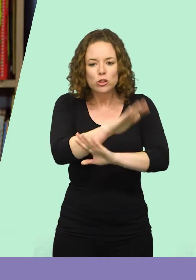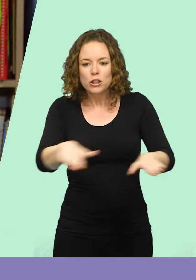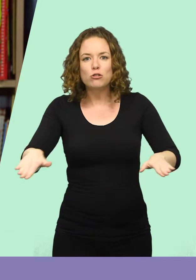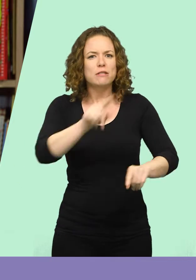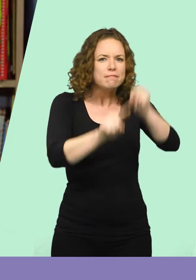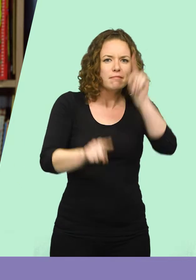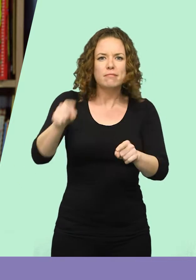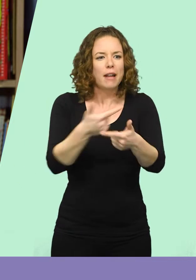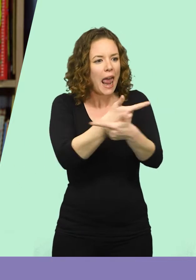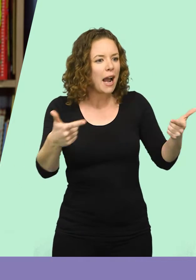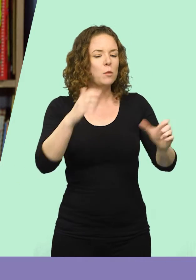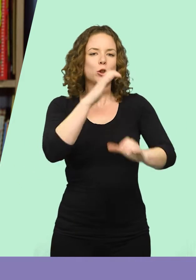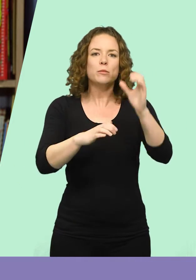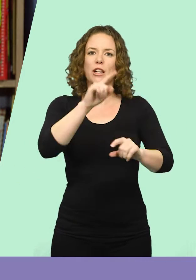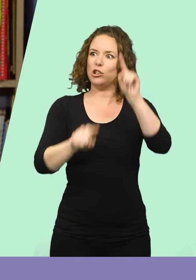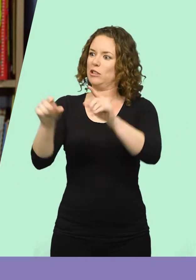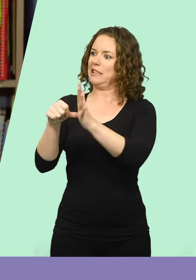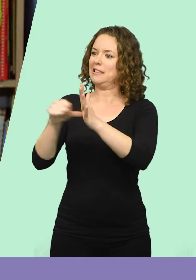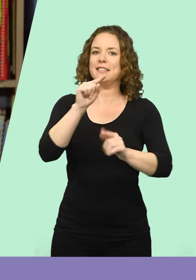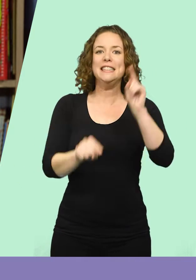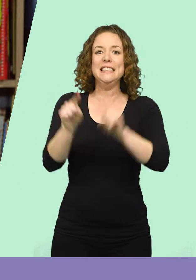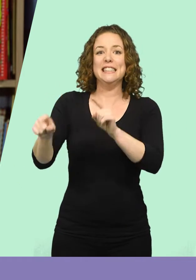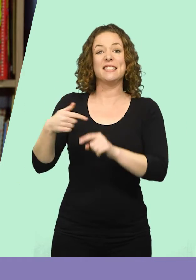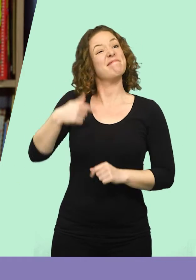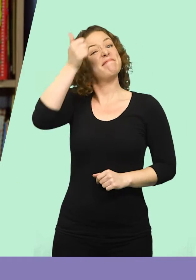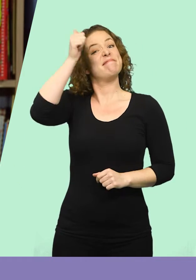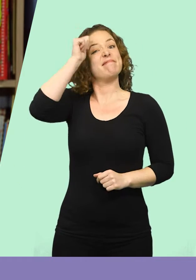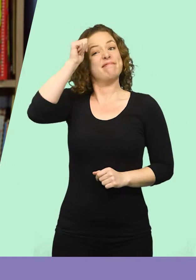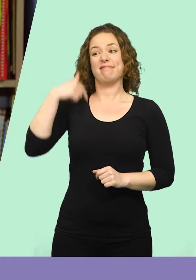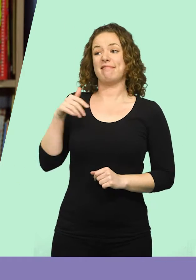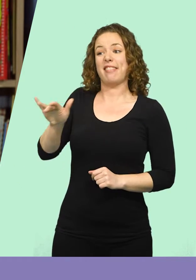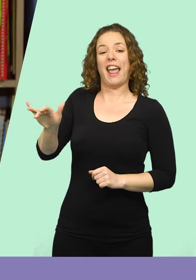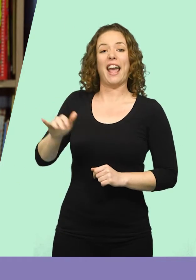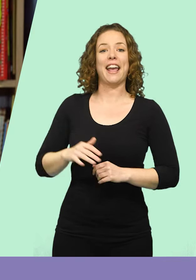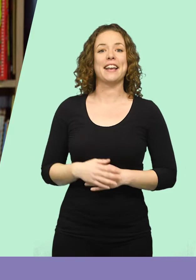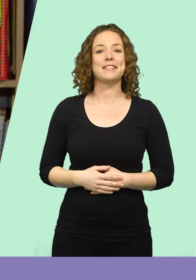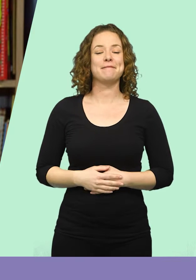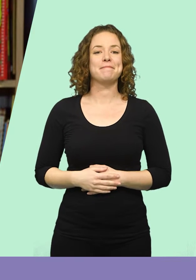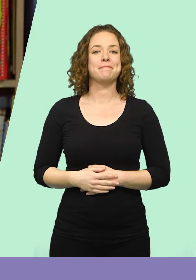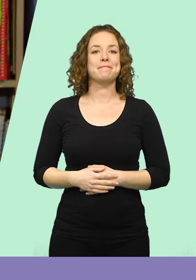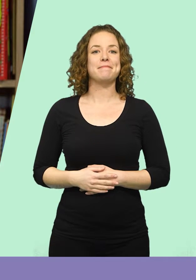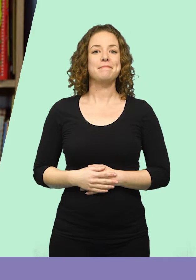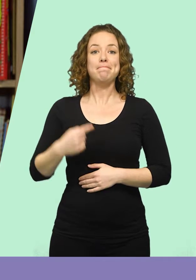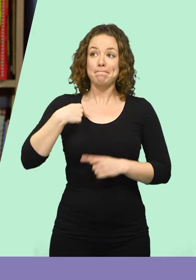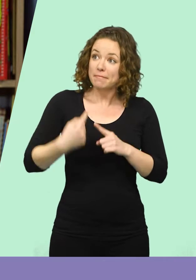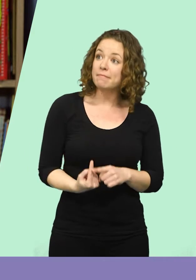beforehand, and I was working in a class with children with various language and communication difficulties. I...